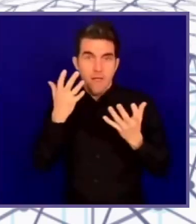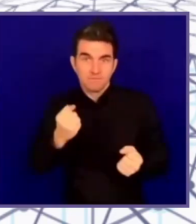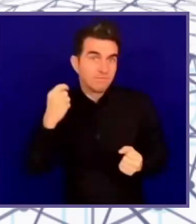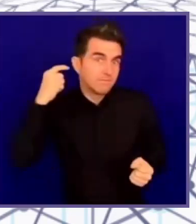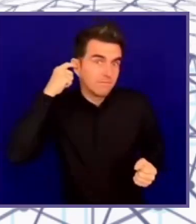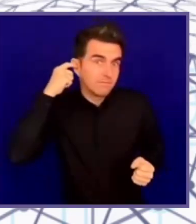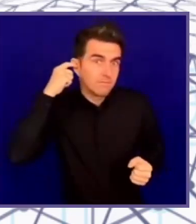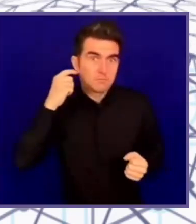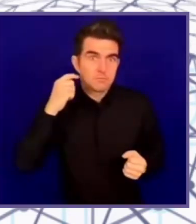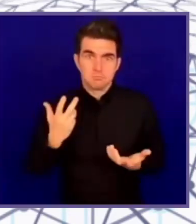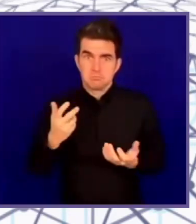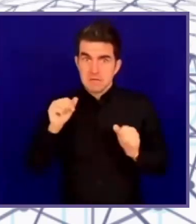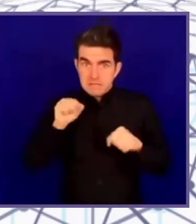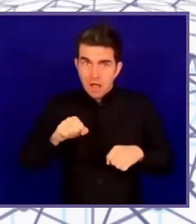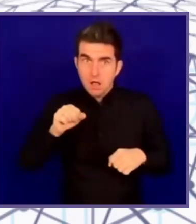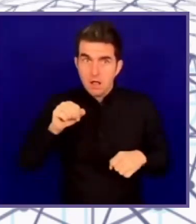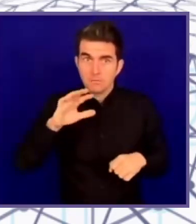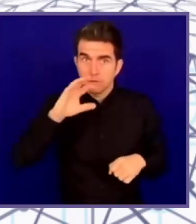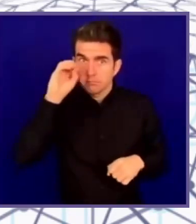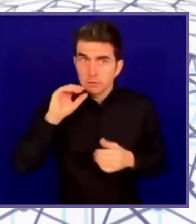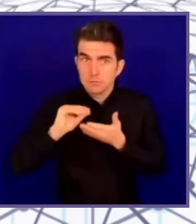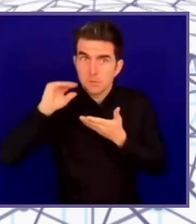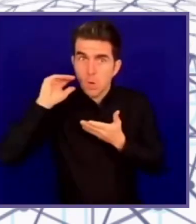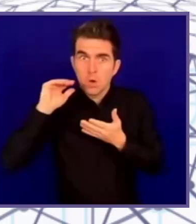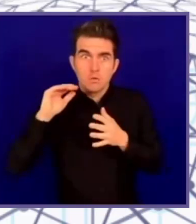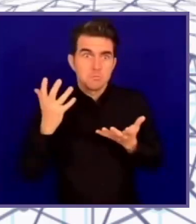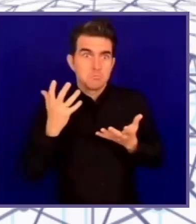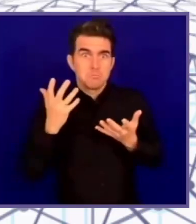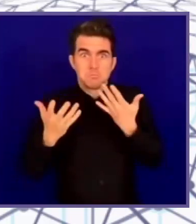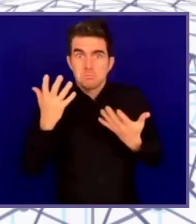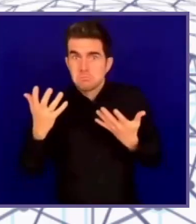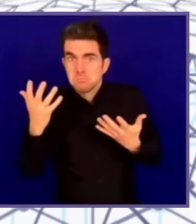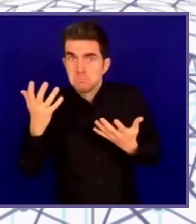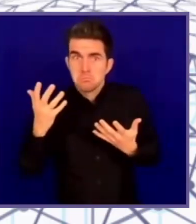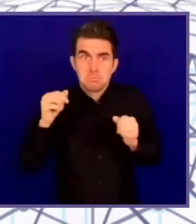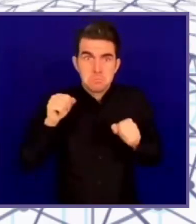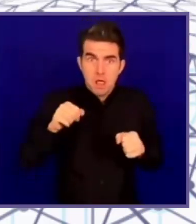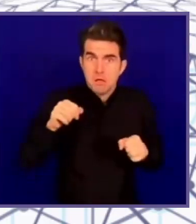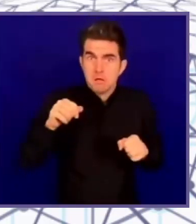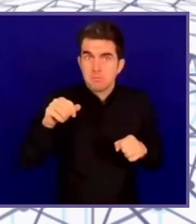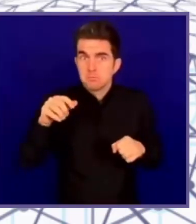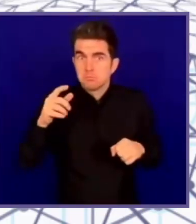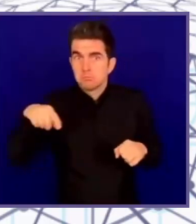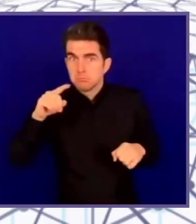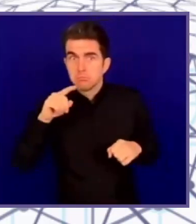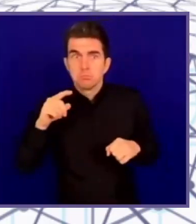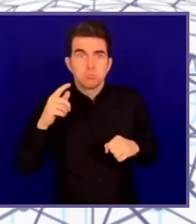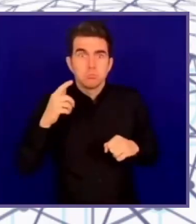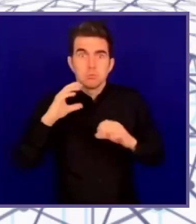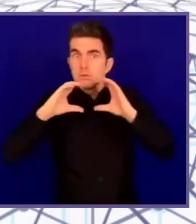ear. If you're looking at me blankly then you can recognise it when you yawn. If when you yawn, you